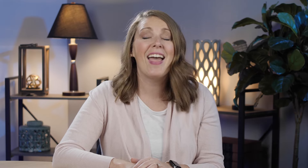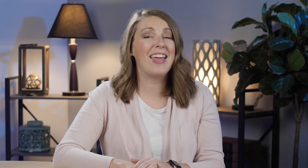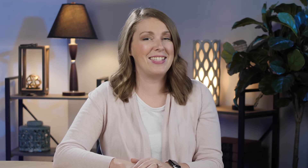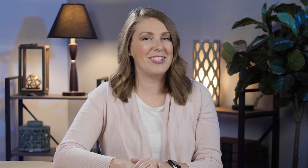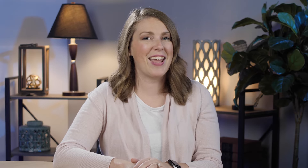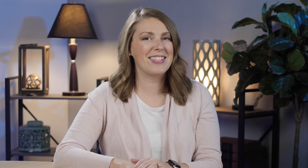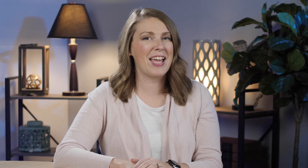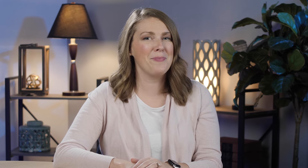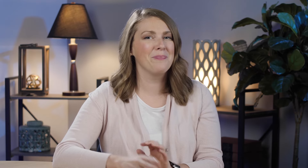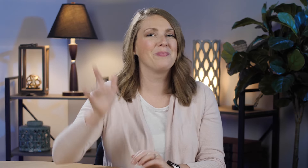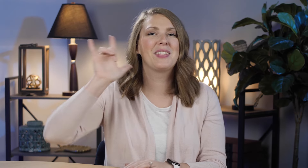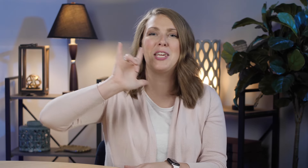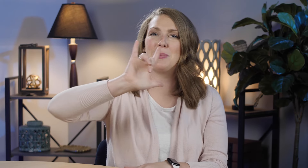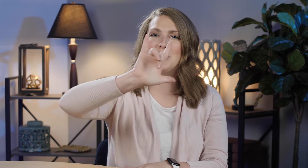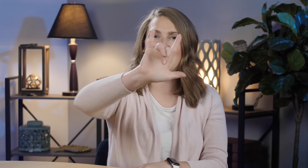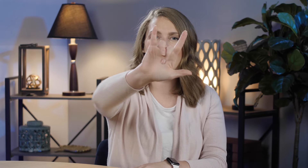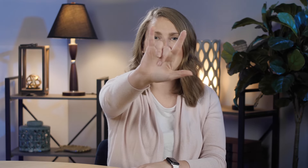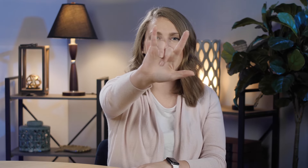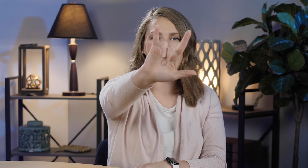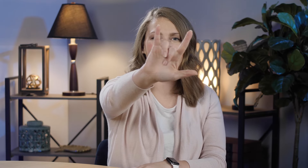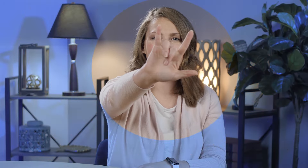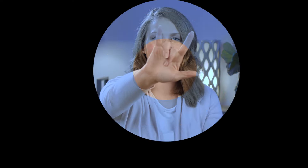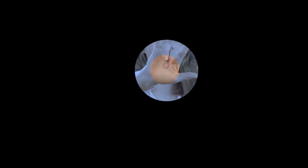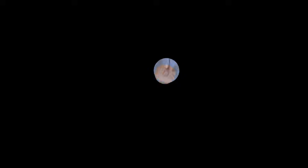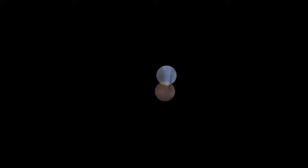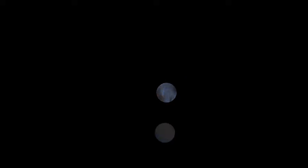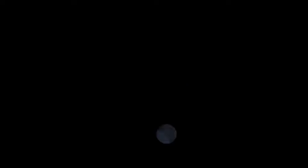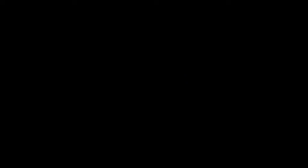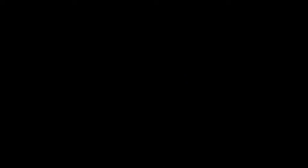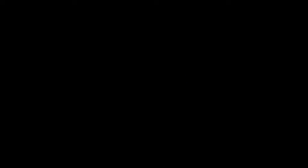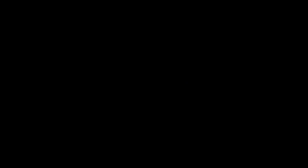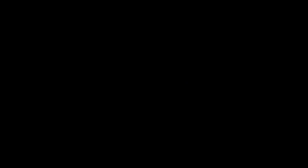and until next time keep learning how to sign 🤟